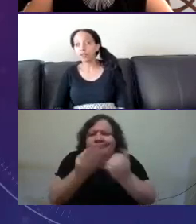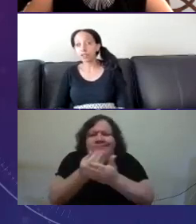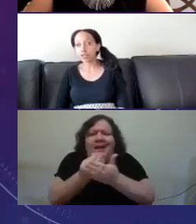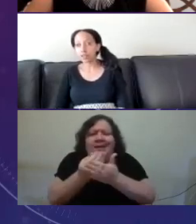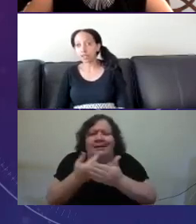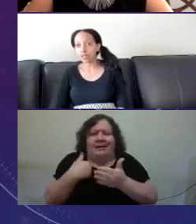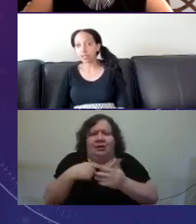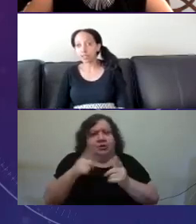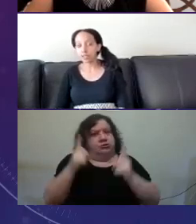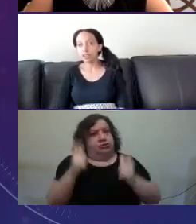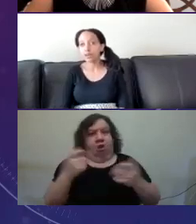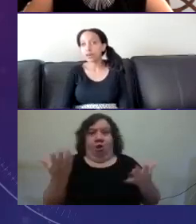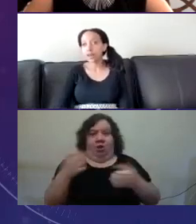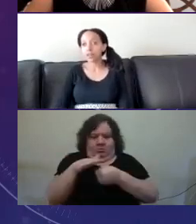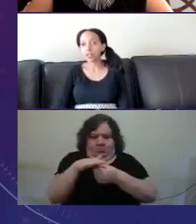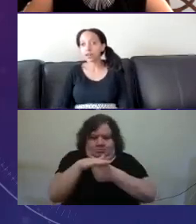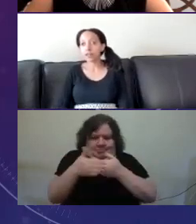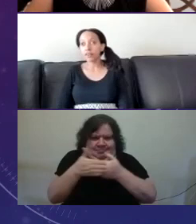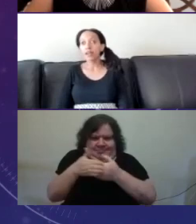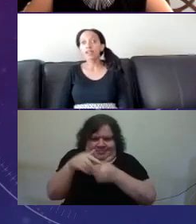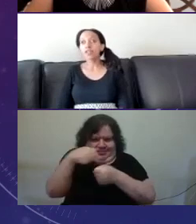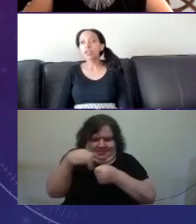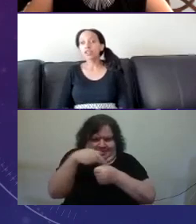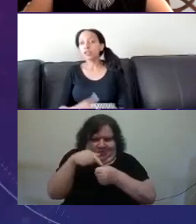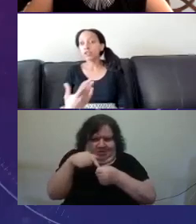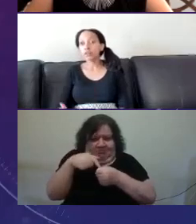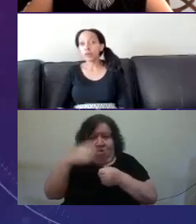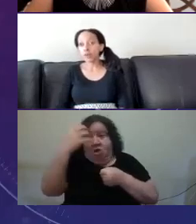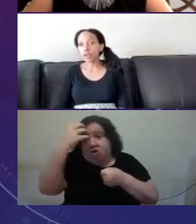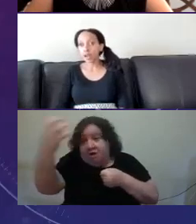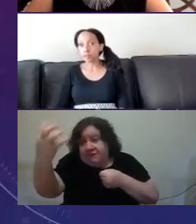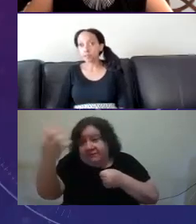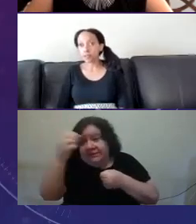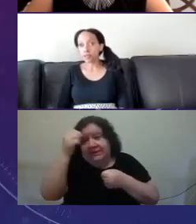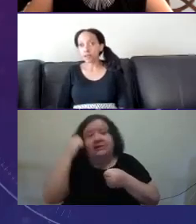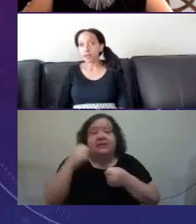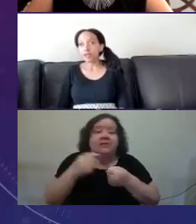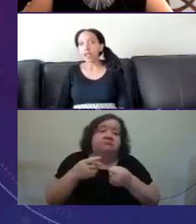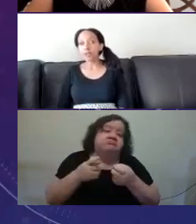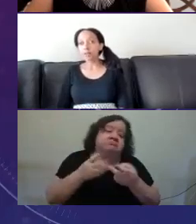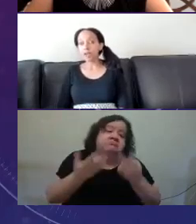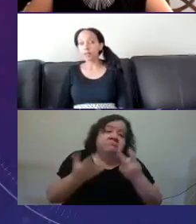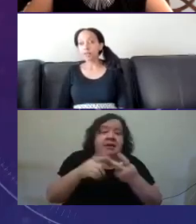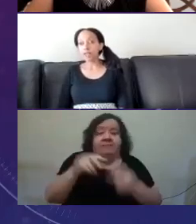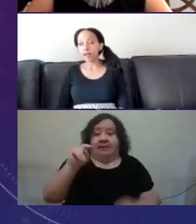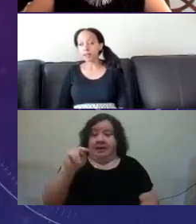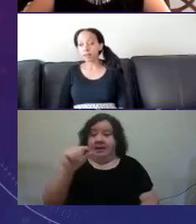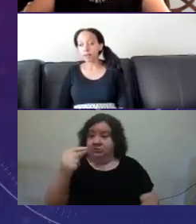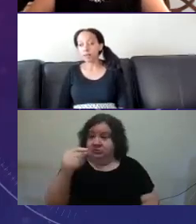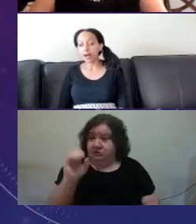organization or NGO such as local Rotary clubs they may be able to help identify